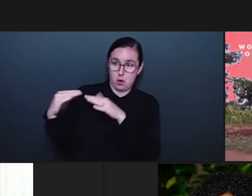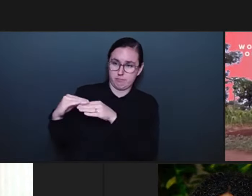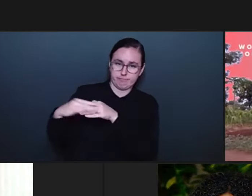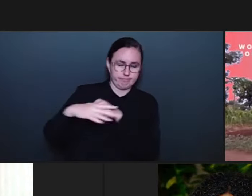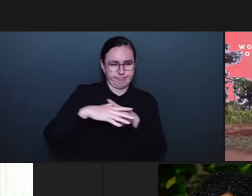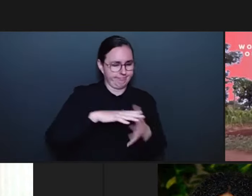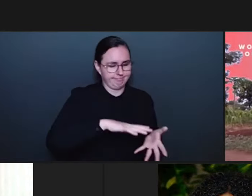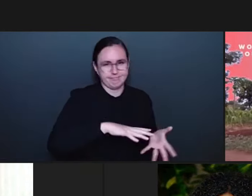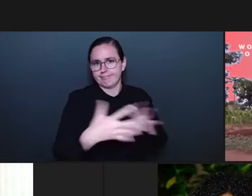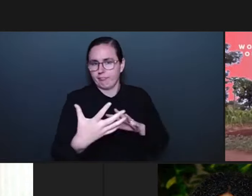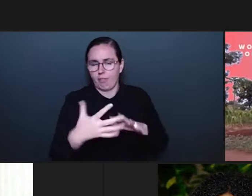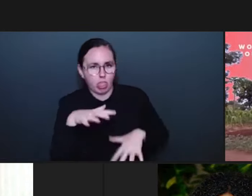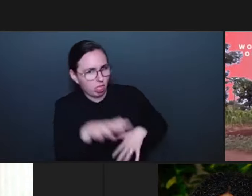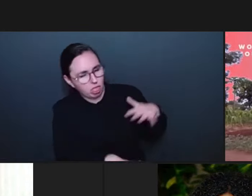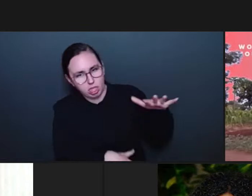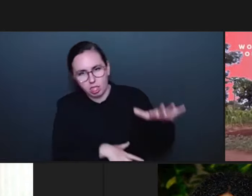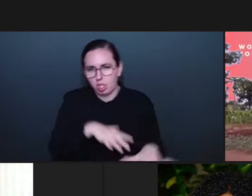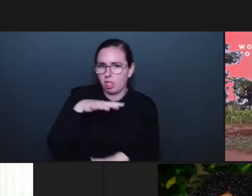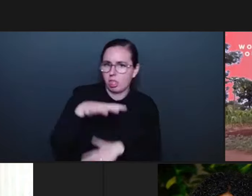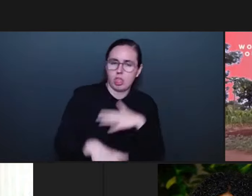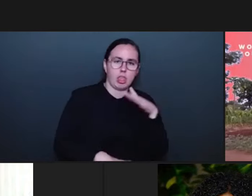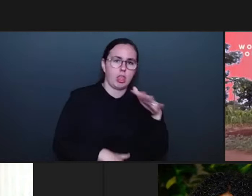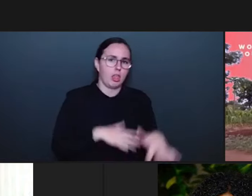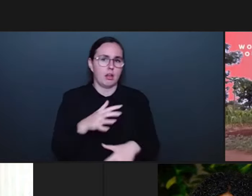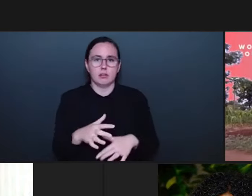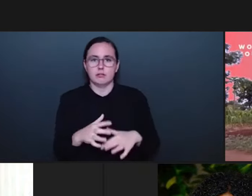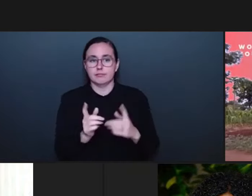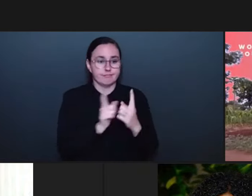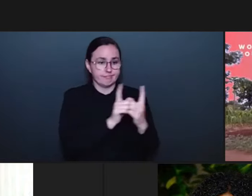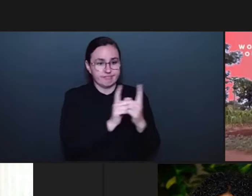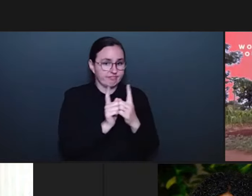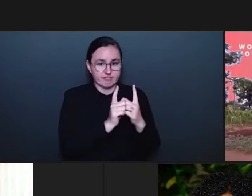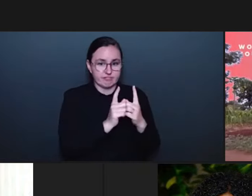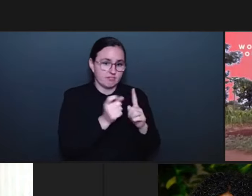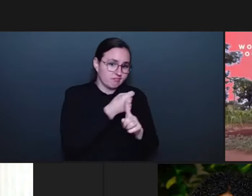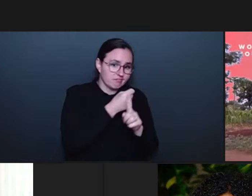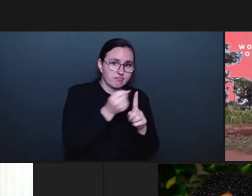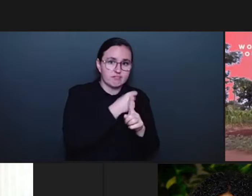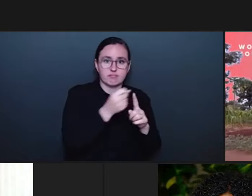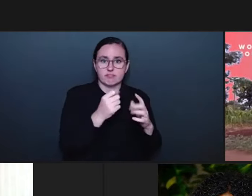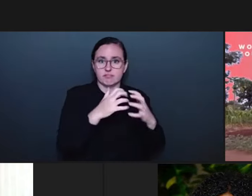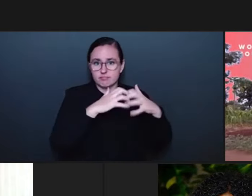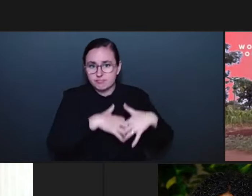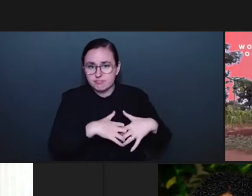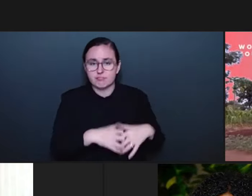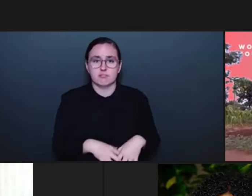of gender-based violence, challenges of child labor, more often child soldiers. They're already